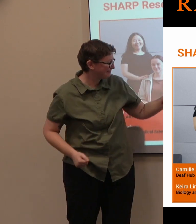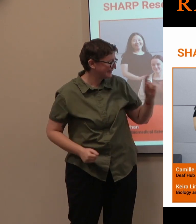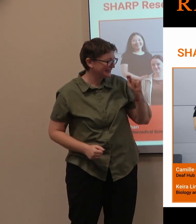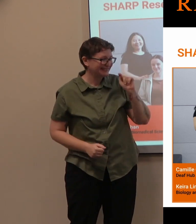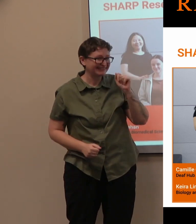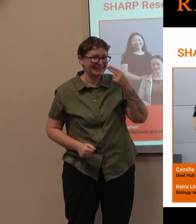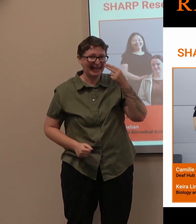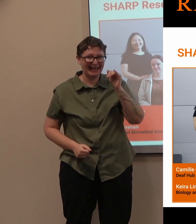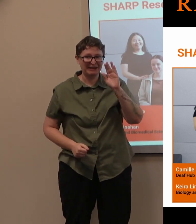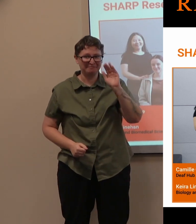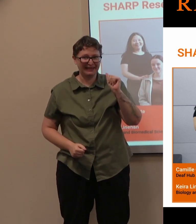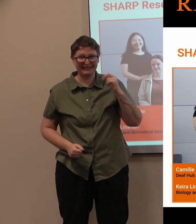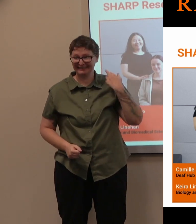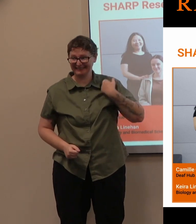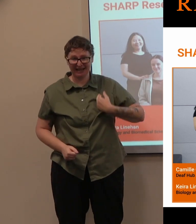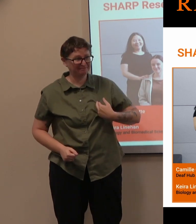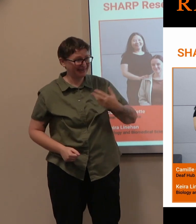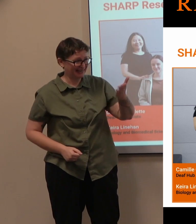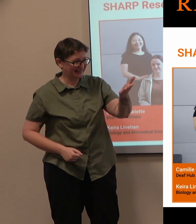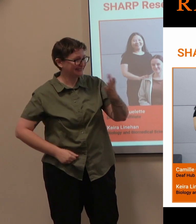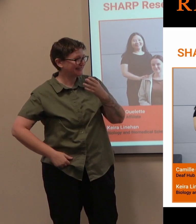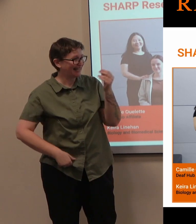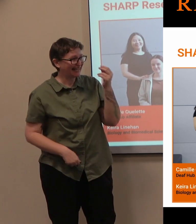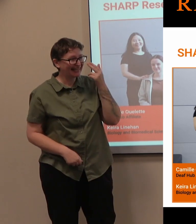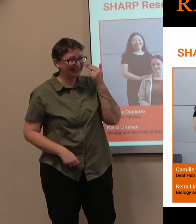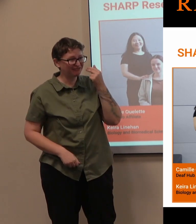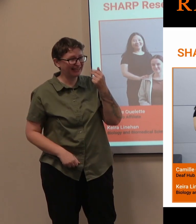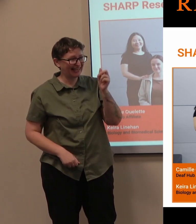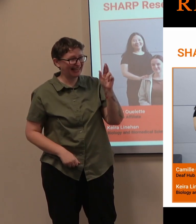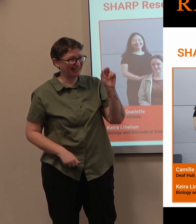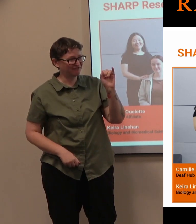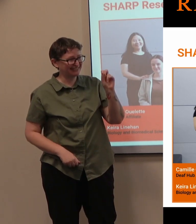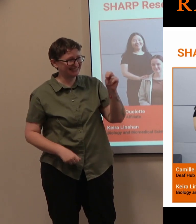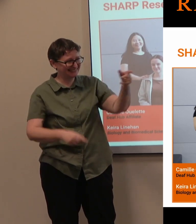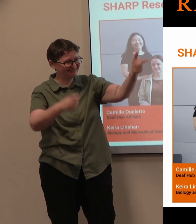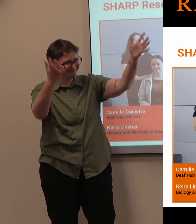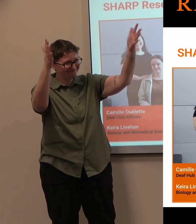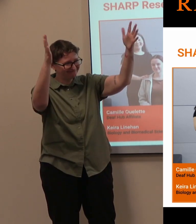that she works with. We have Tahiba and Harrison, yay.